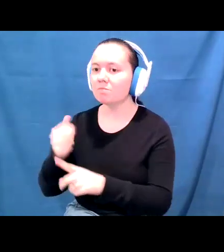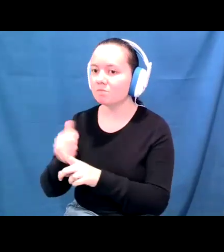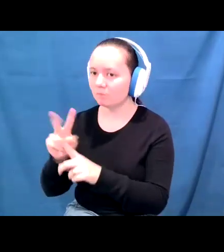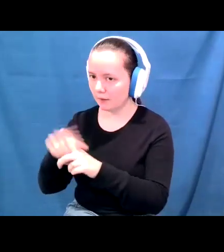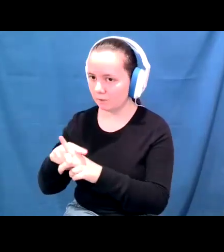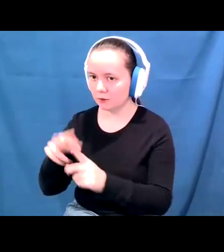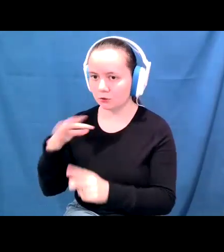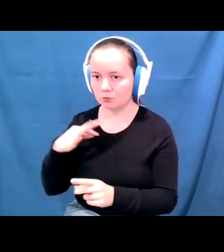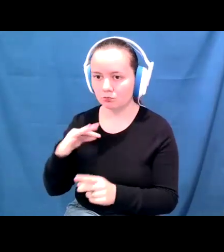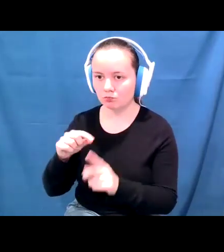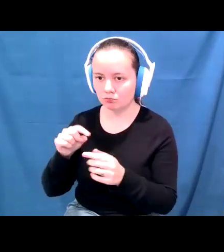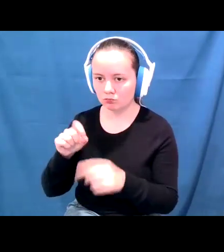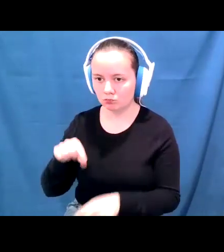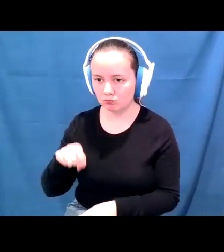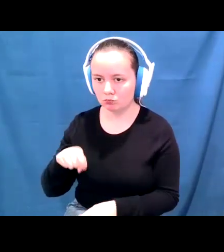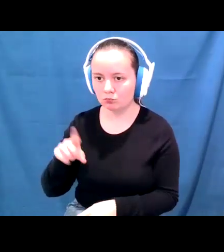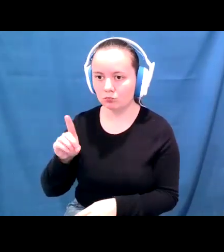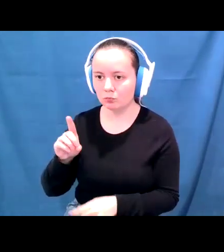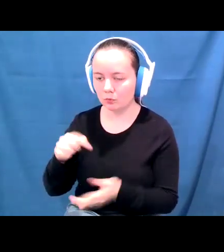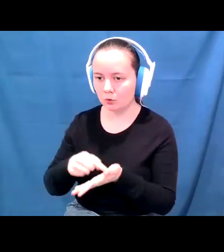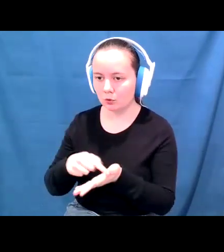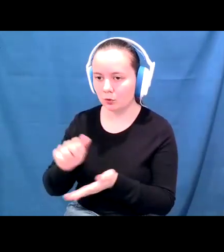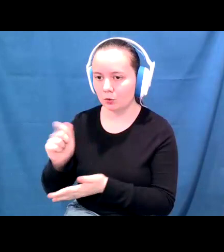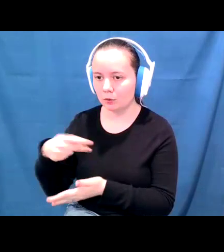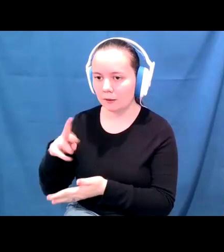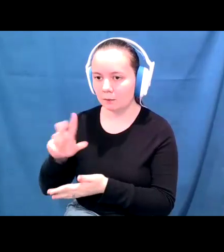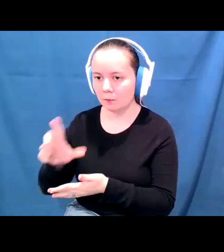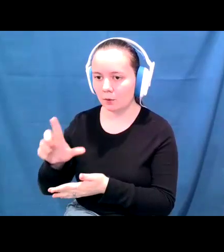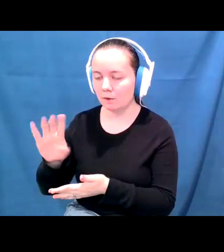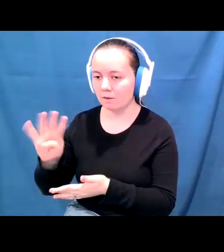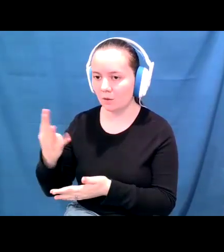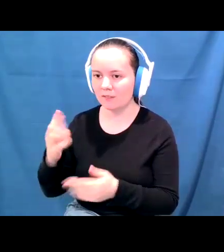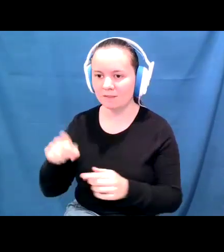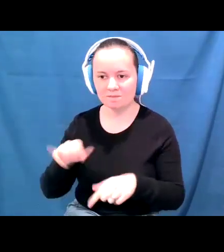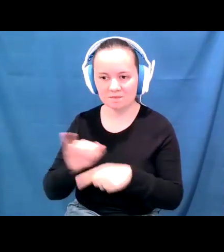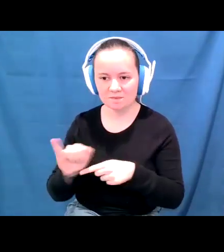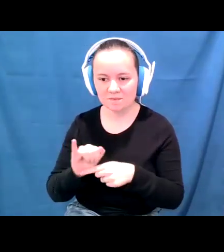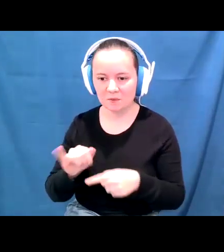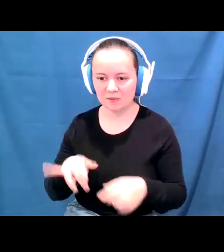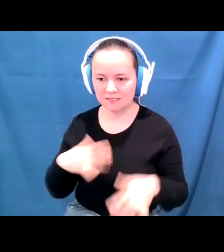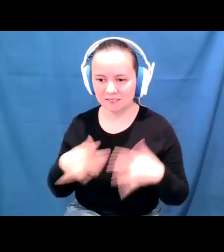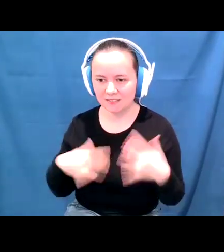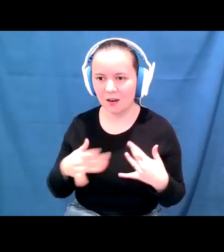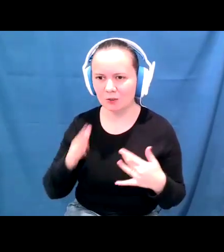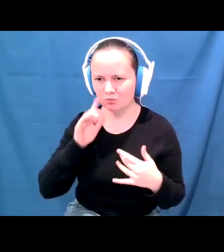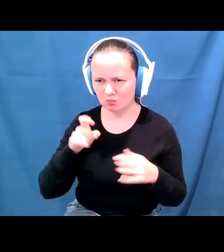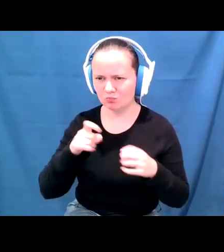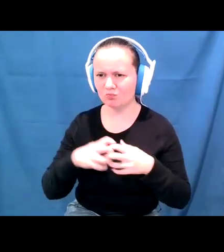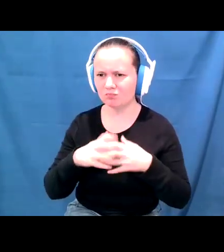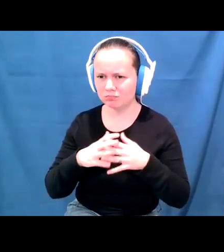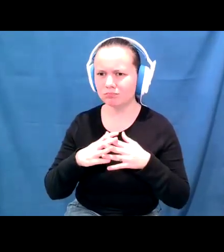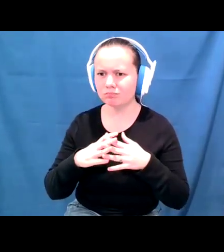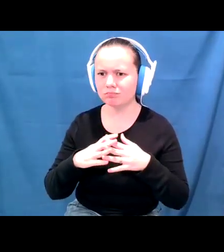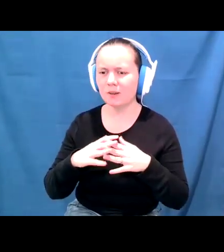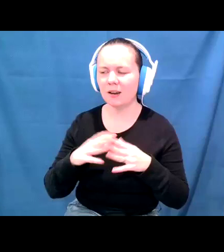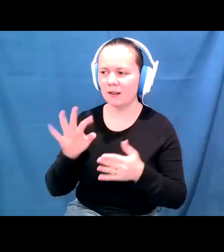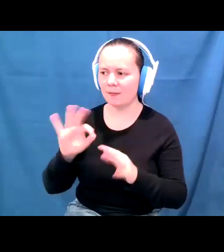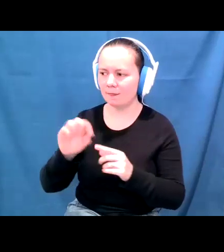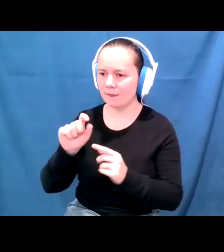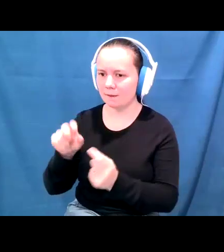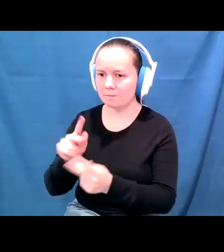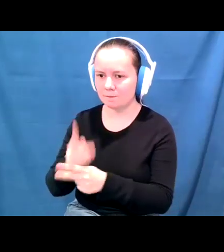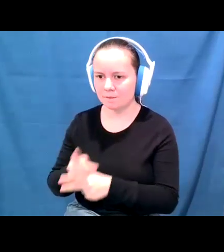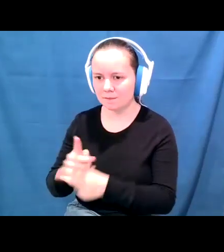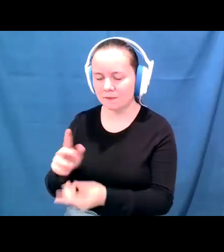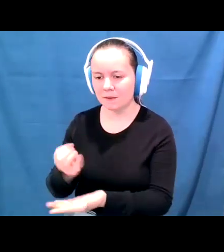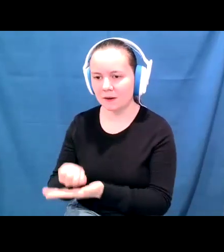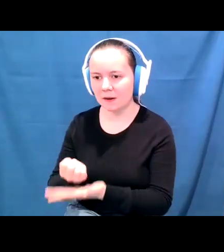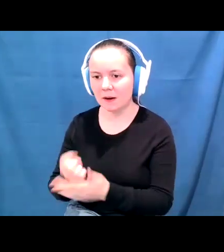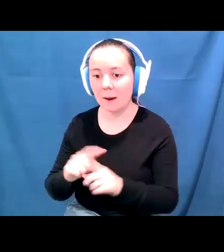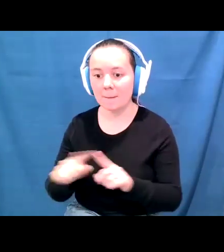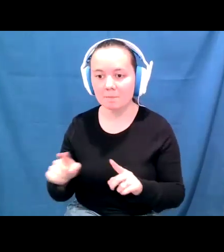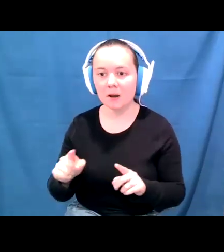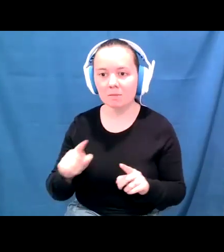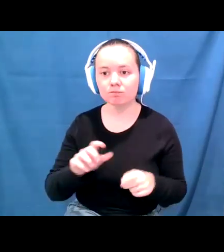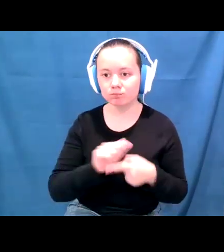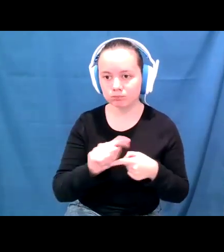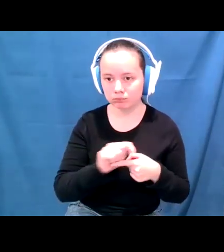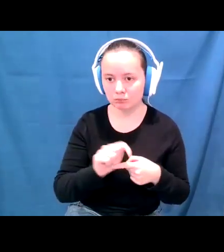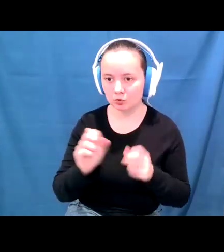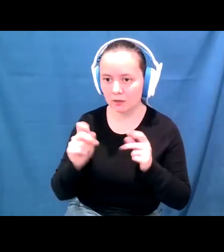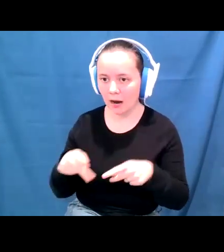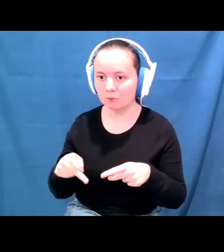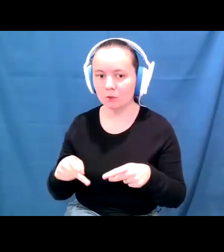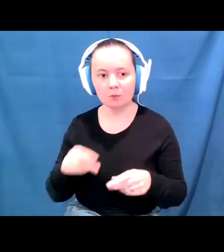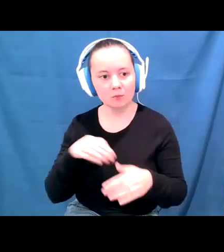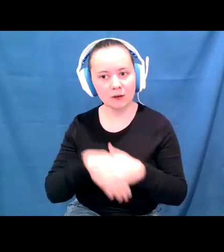We are really excited about these investments and apprenticeship and think that they'll really expand apprenticeship and critical sectors like the care economy. But I do wanna emphasize that registered apprenticeships are a strategy and a training option available to employers and workers right now.